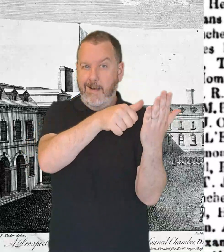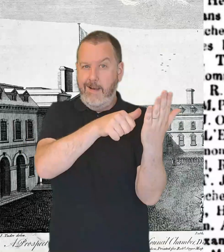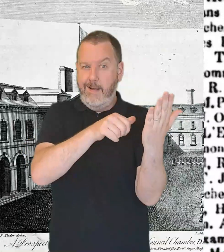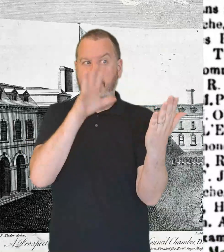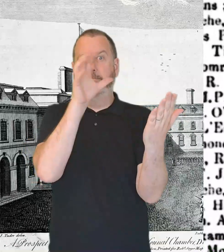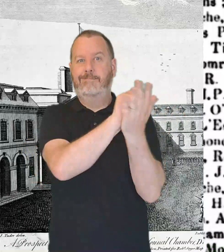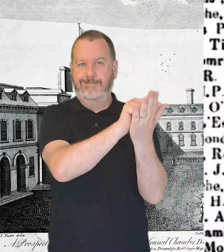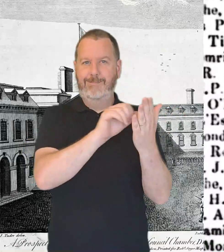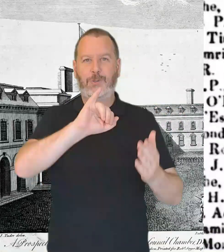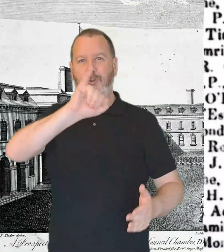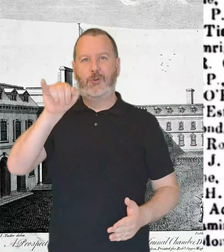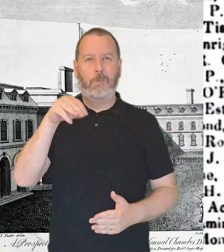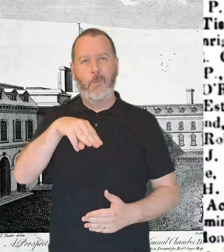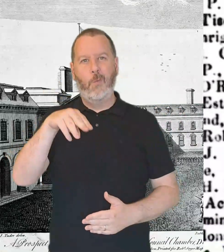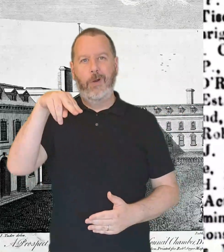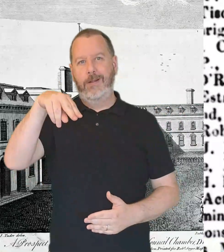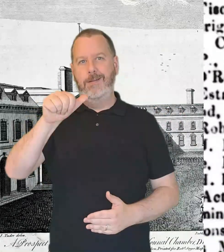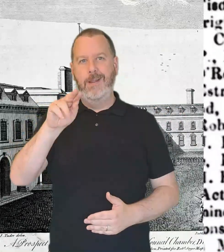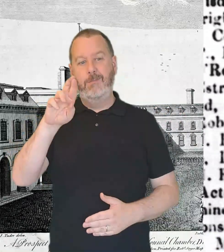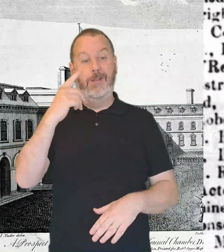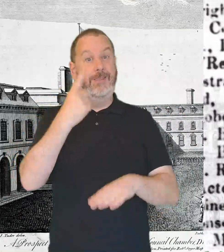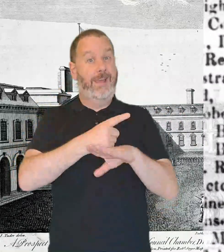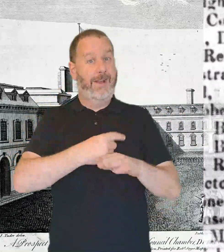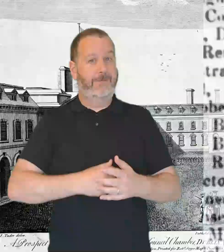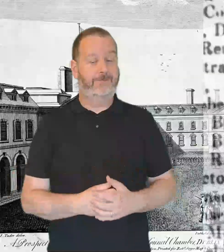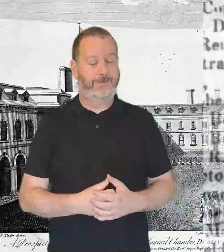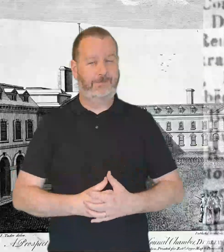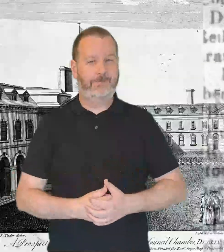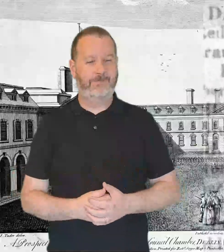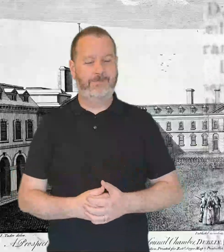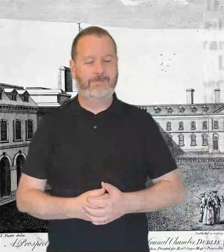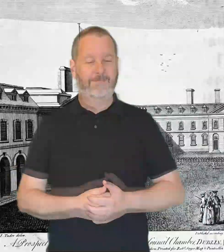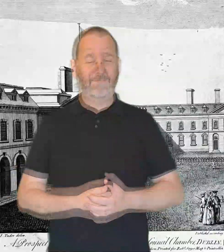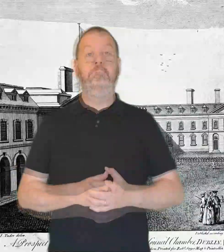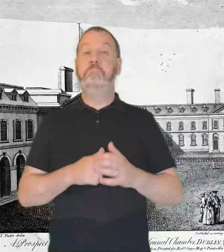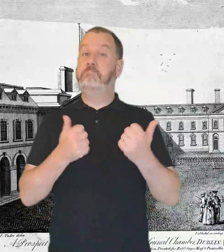and John Moore's name was often there.